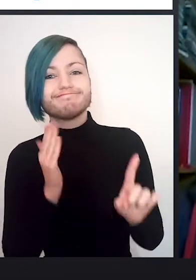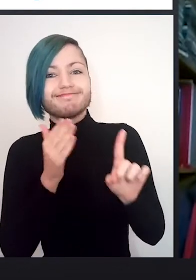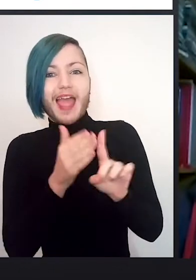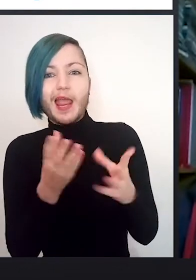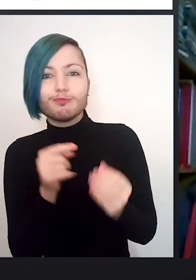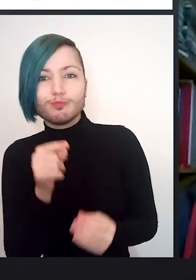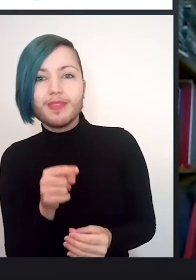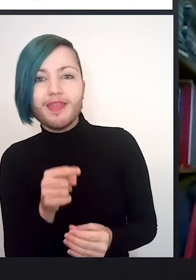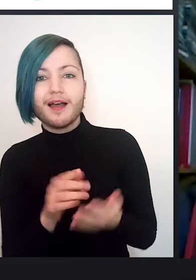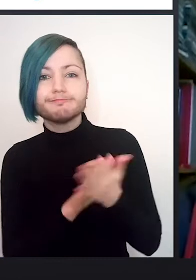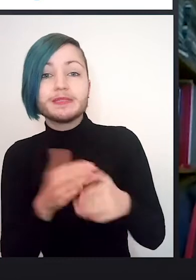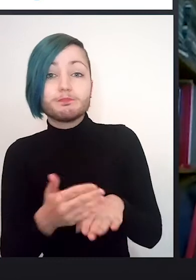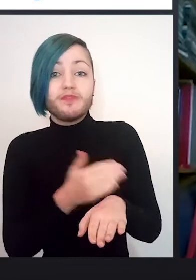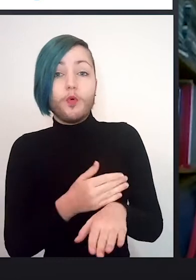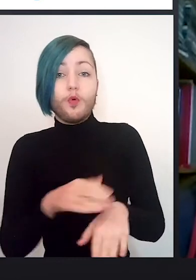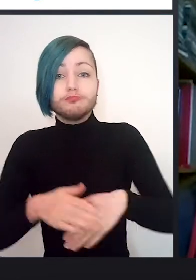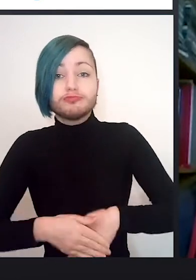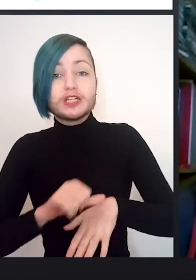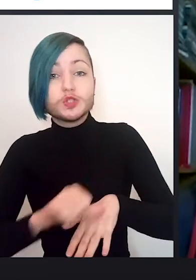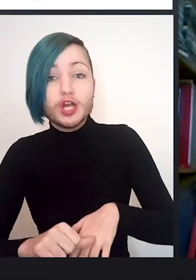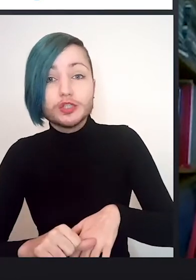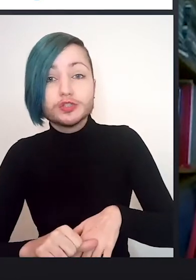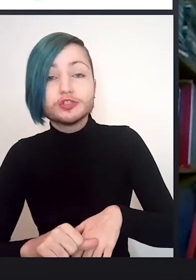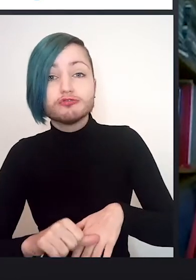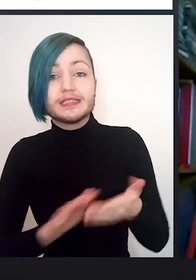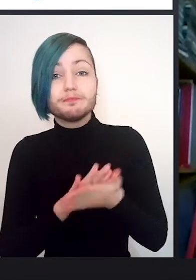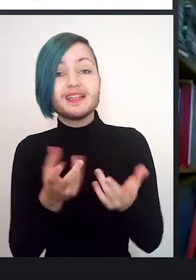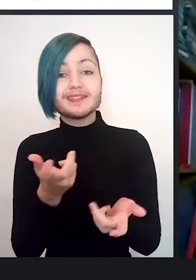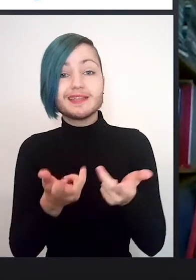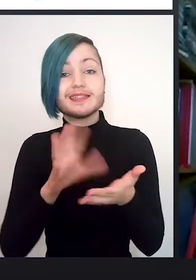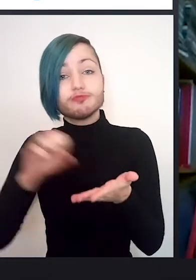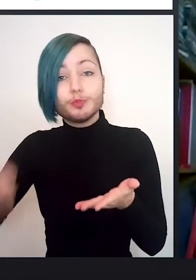in the run-up to genital surgery where the testes are going to be removed.